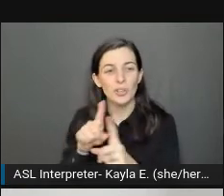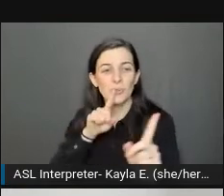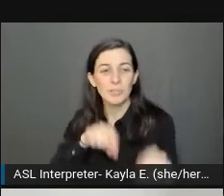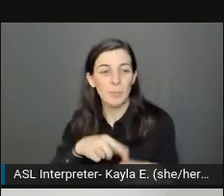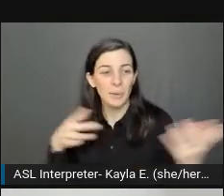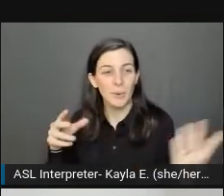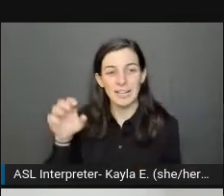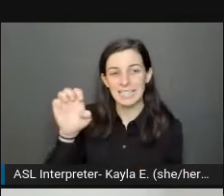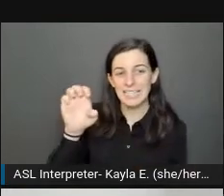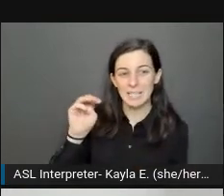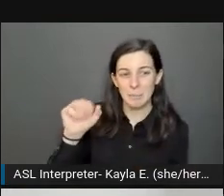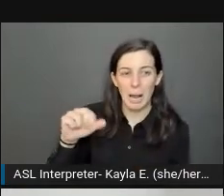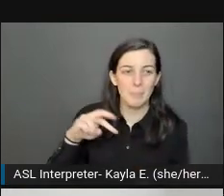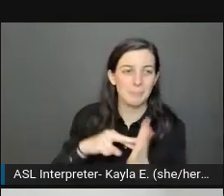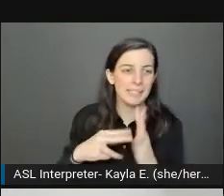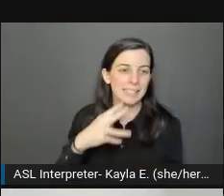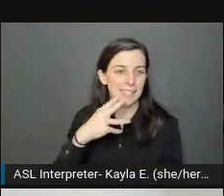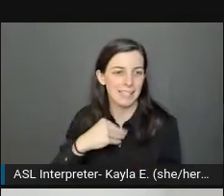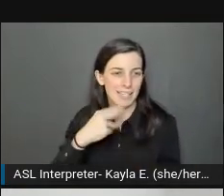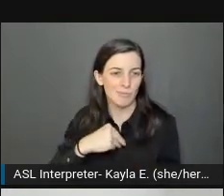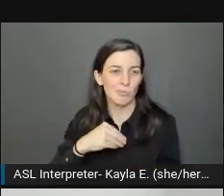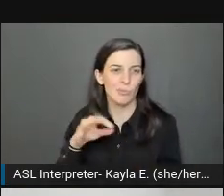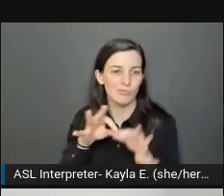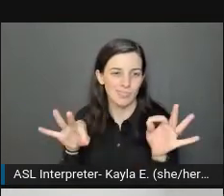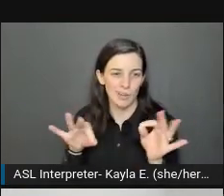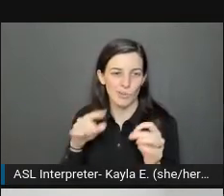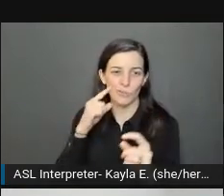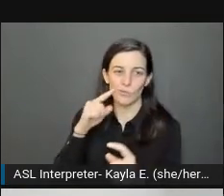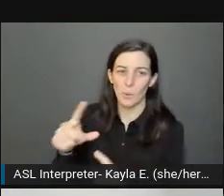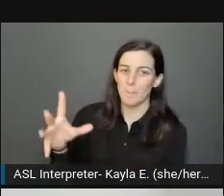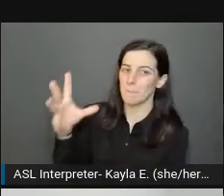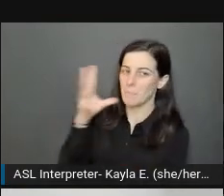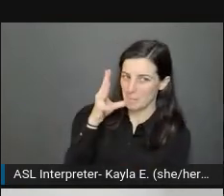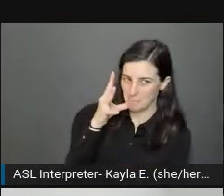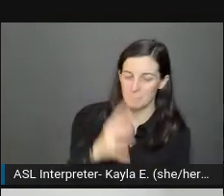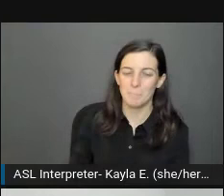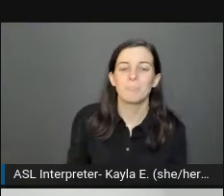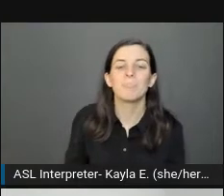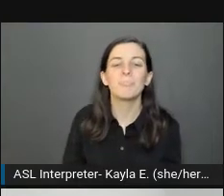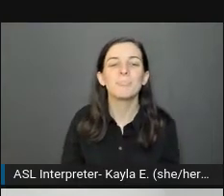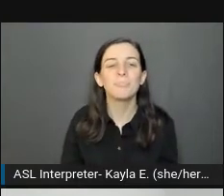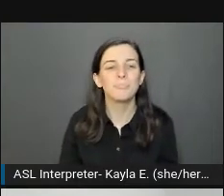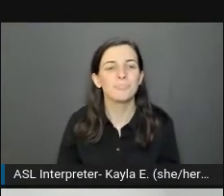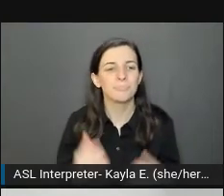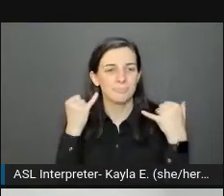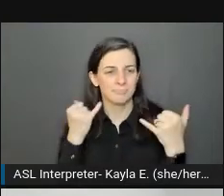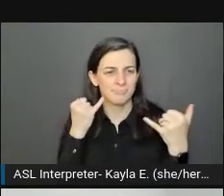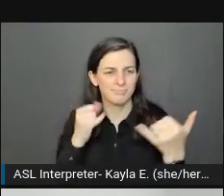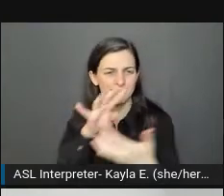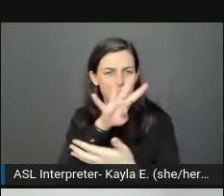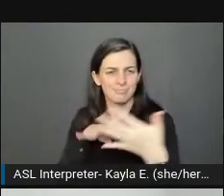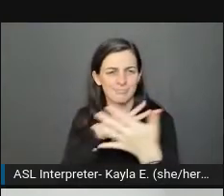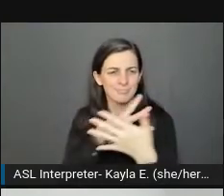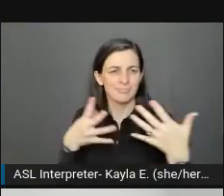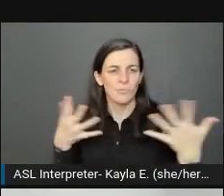What are we going to be speaking about today? First of all, I'm going to do about 20 to 30-minute presentation,